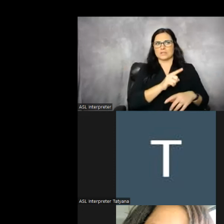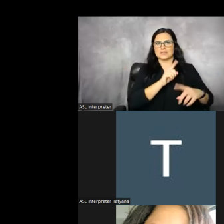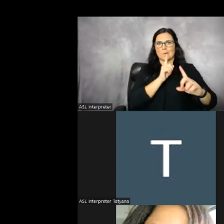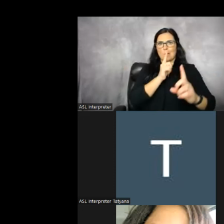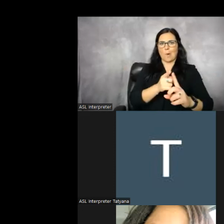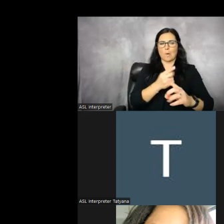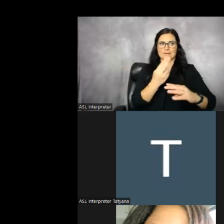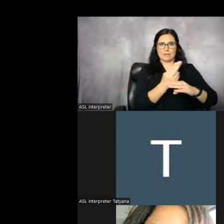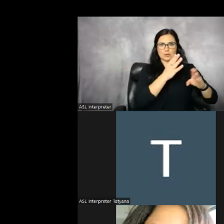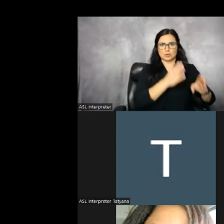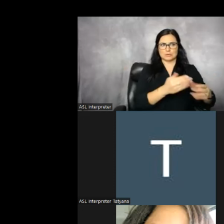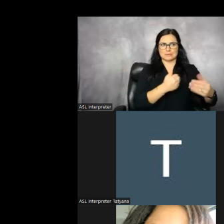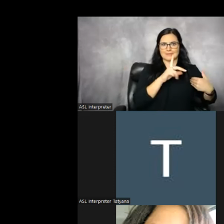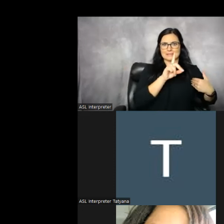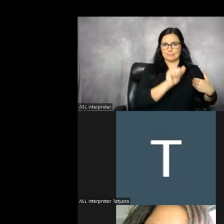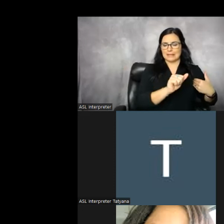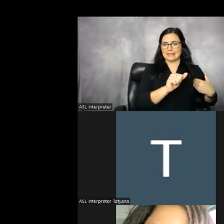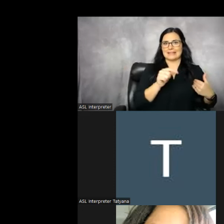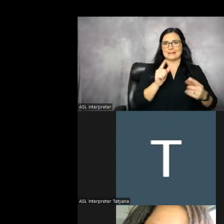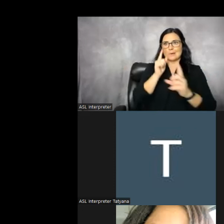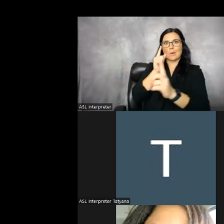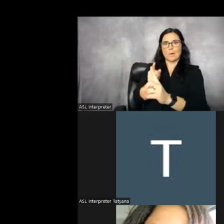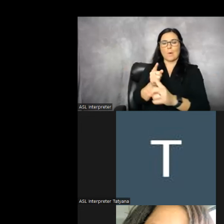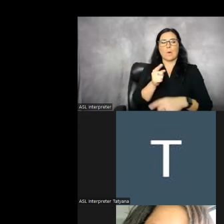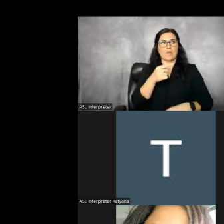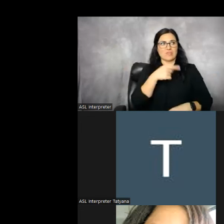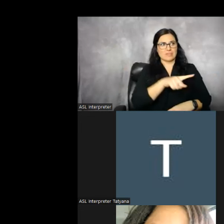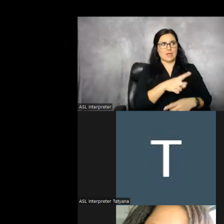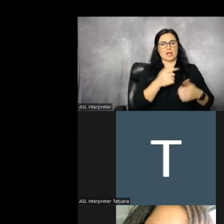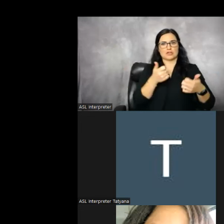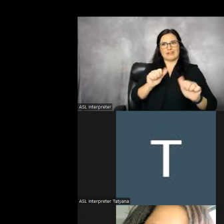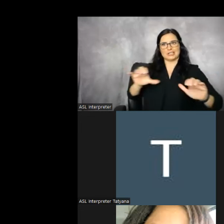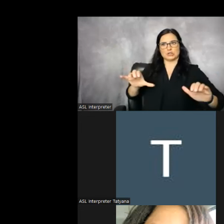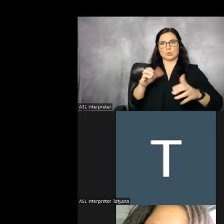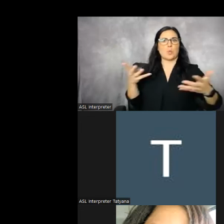with disabilities are not likely able to be completed, right?